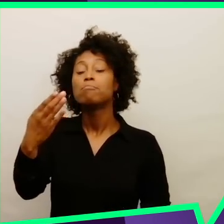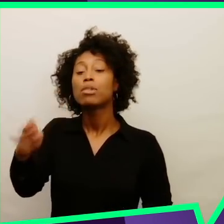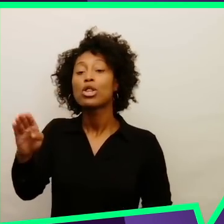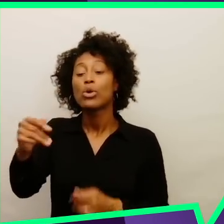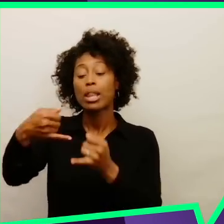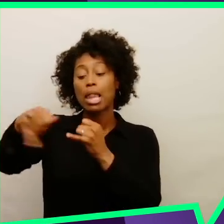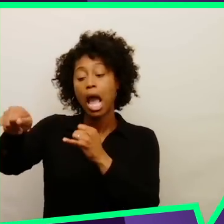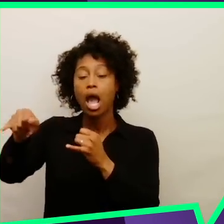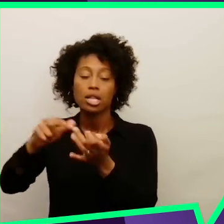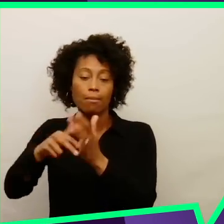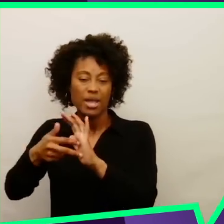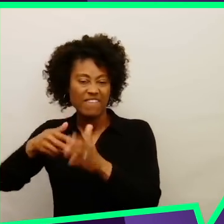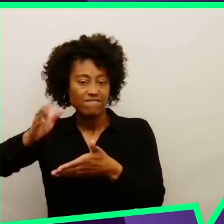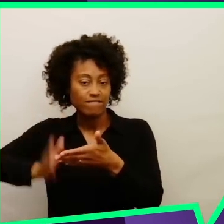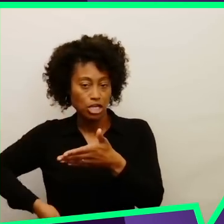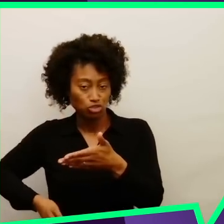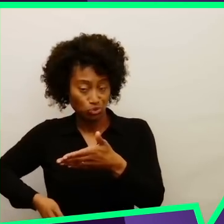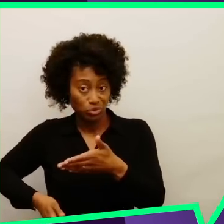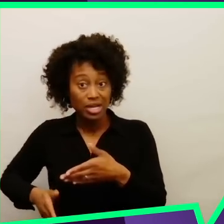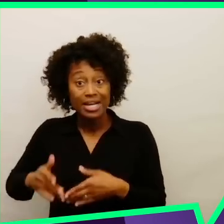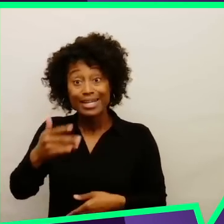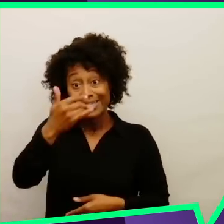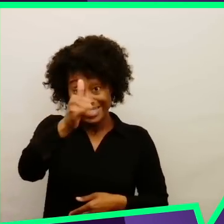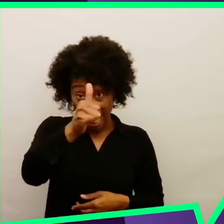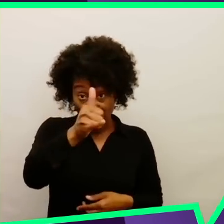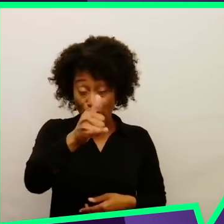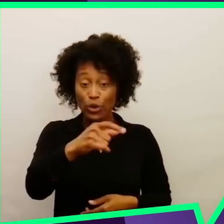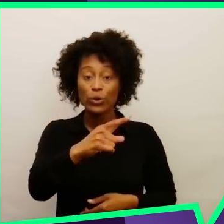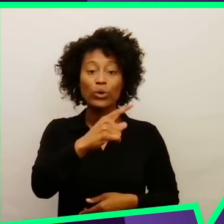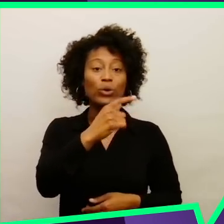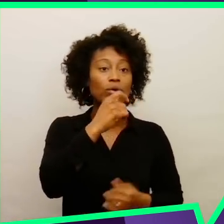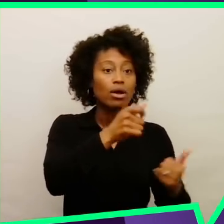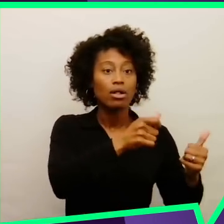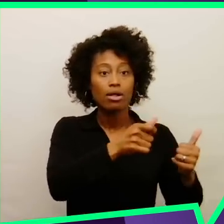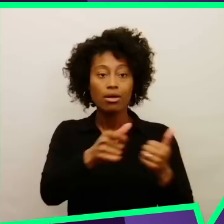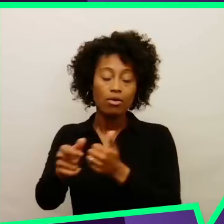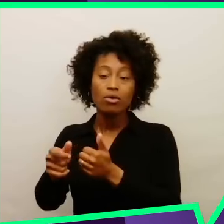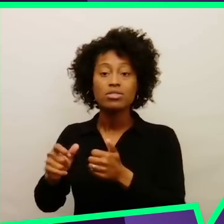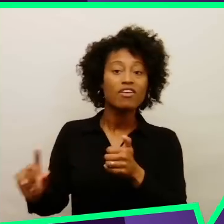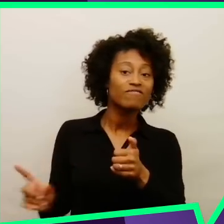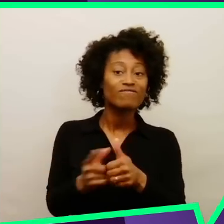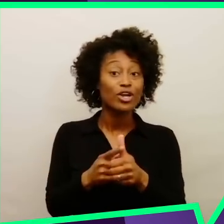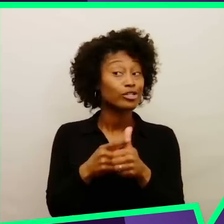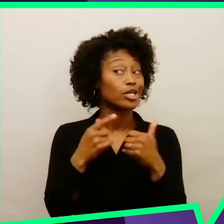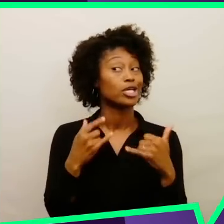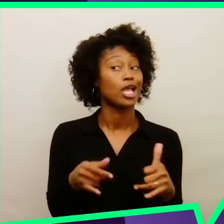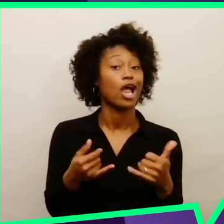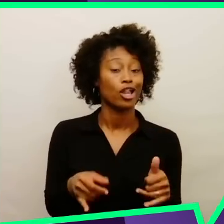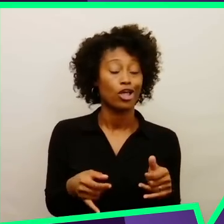That blue line is our finish. The yellow is actually our first yellow car.